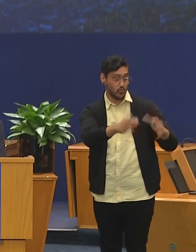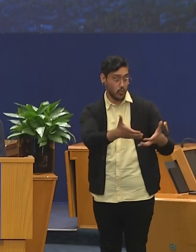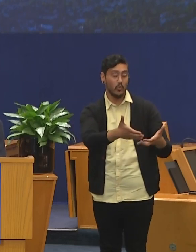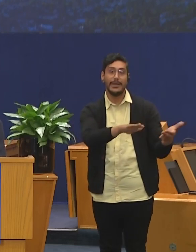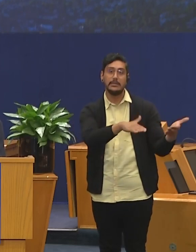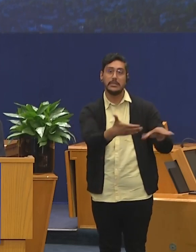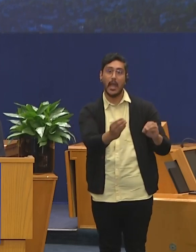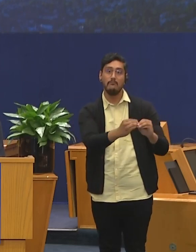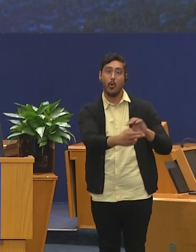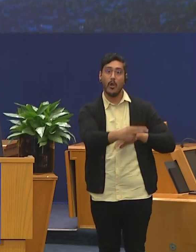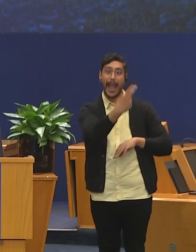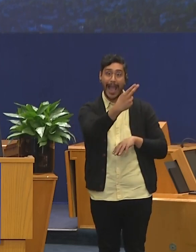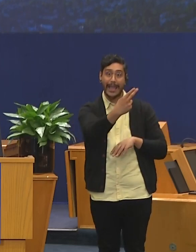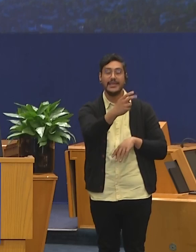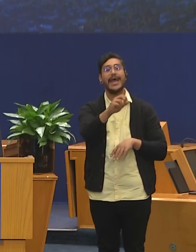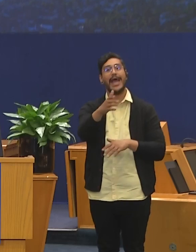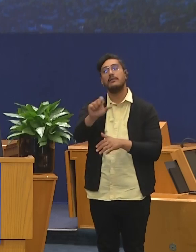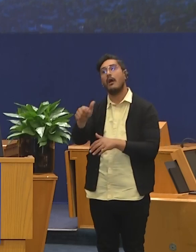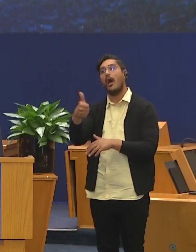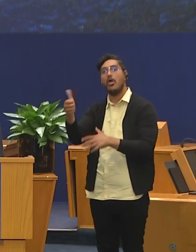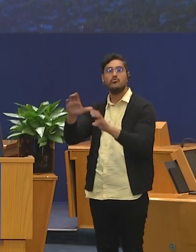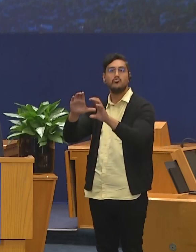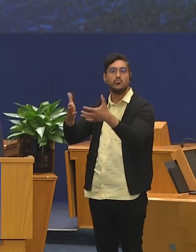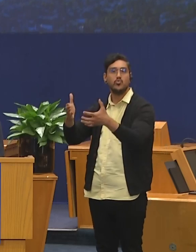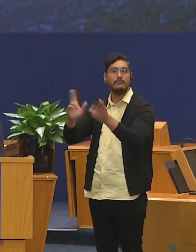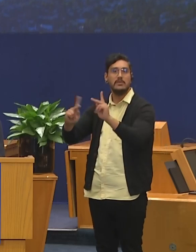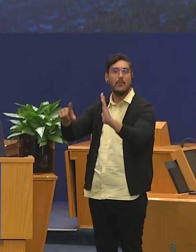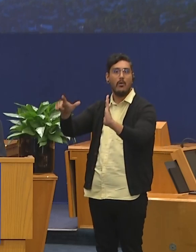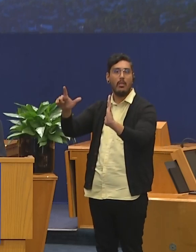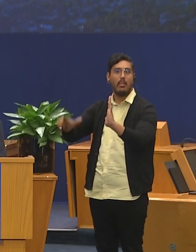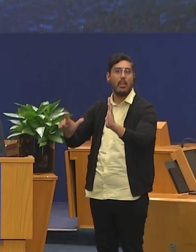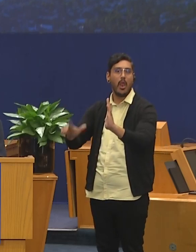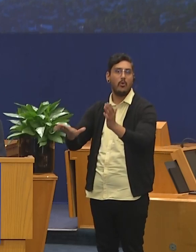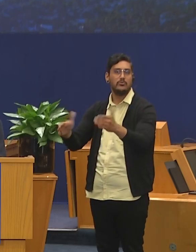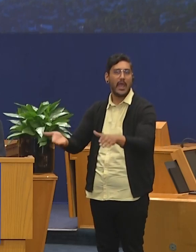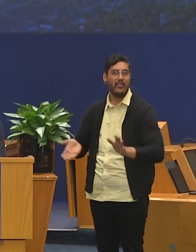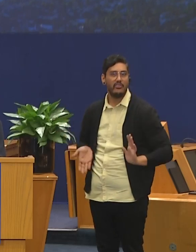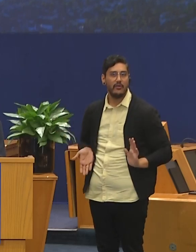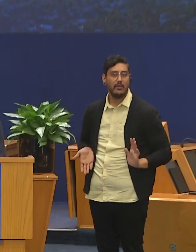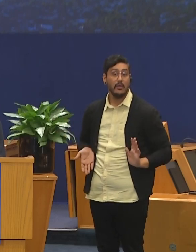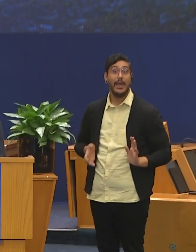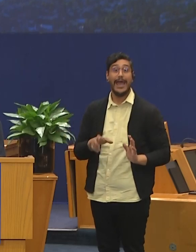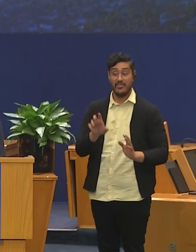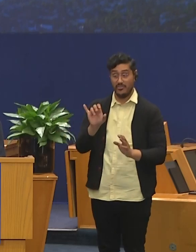RATES AMONGST SOME PEOPLE IN OUR COMMUNITY AND LOWER MORTALITY